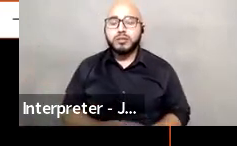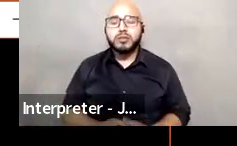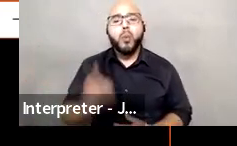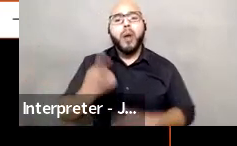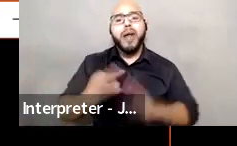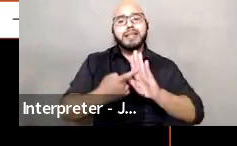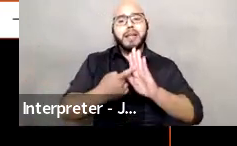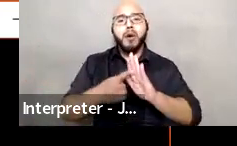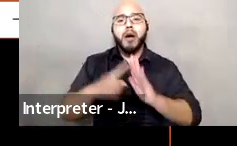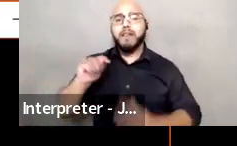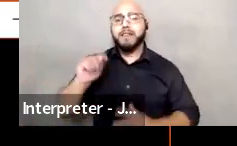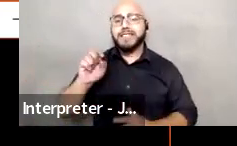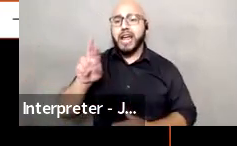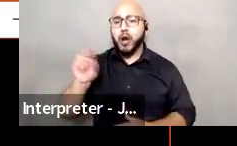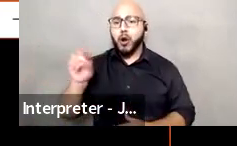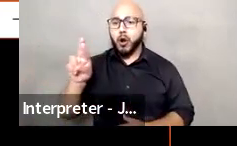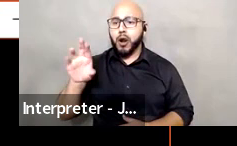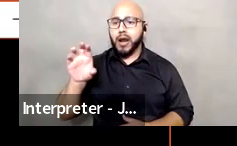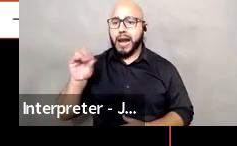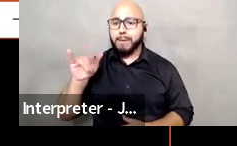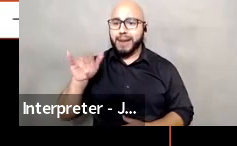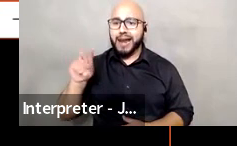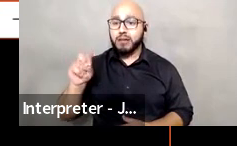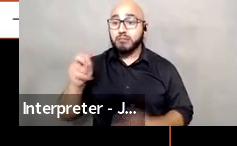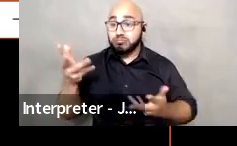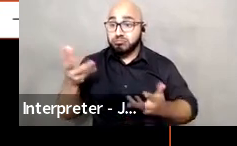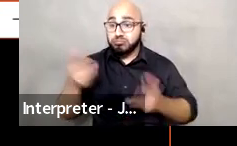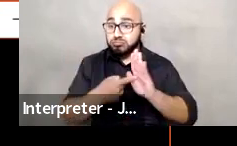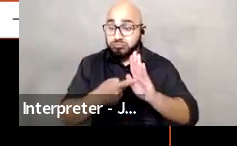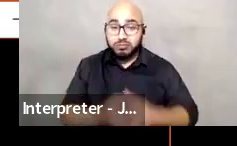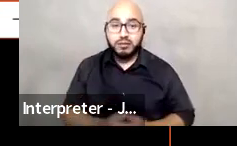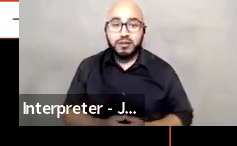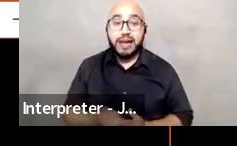Campaign here is this 1868 in Louisiana.